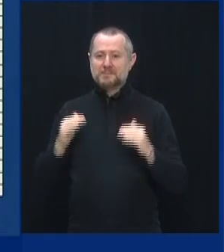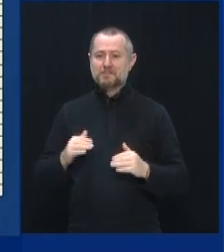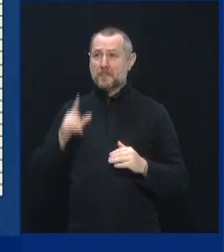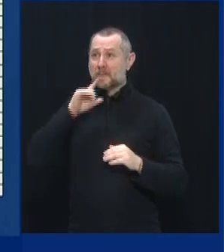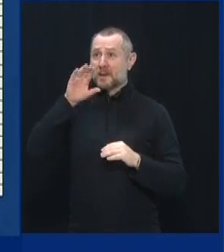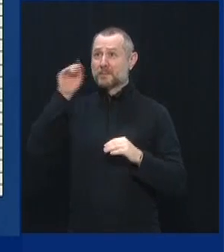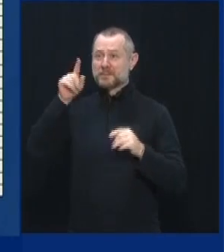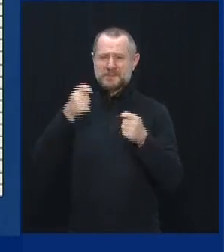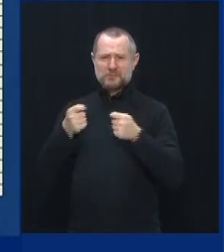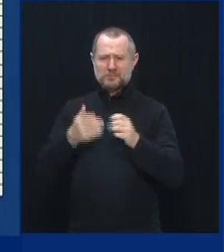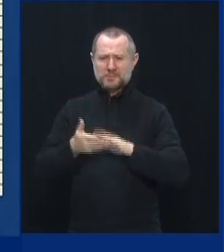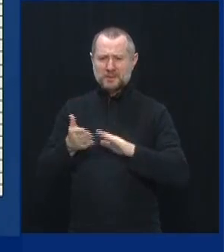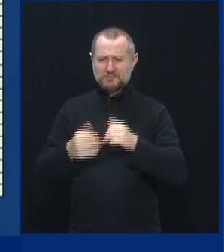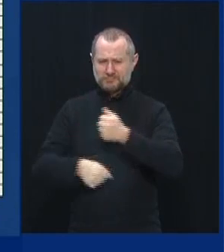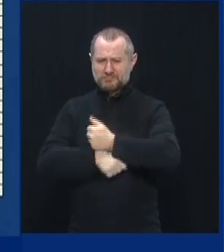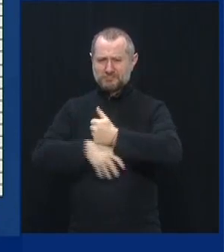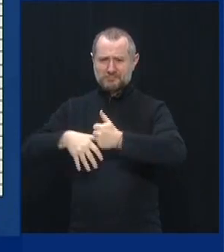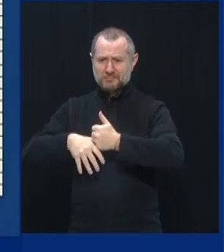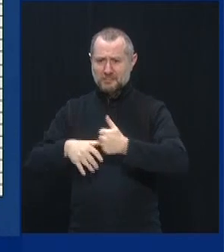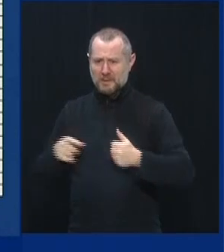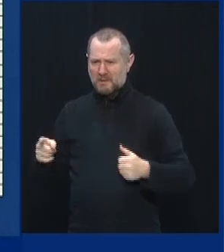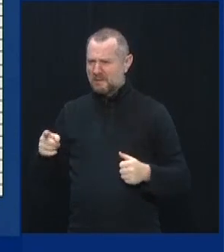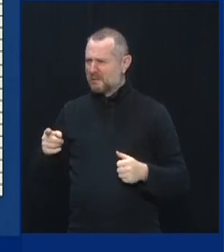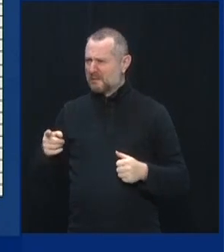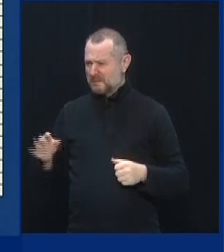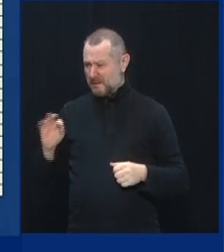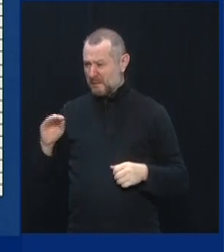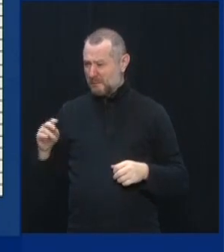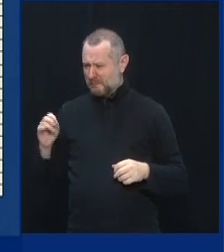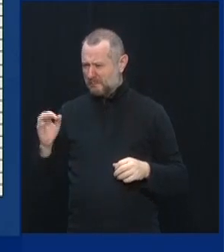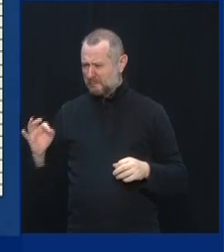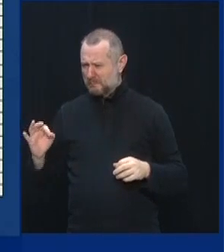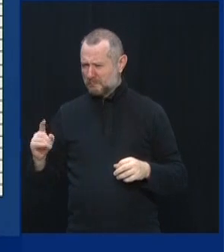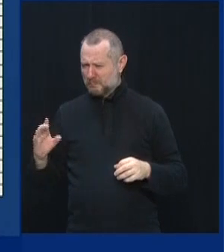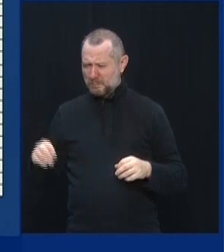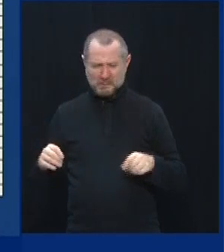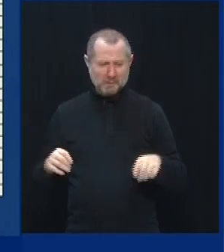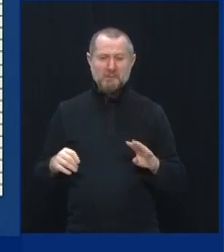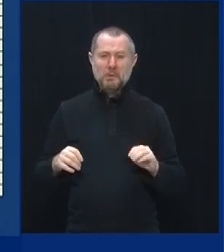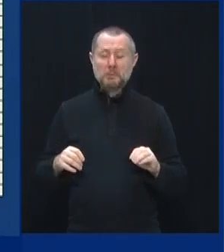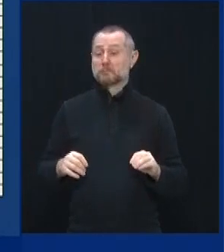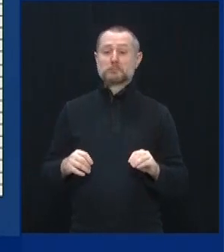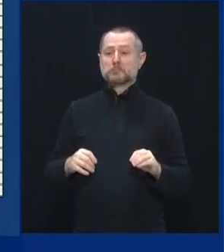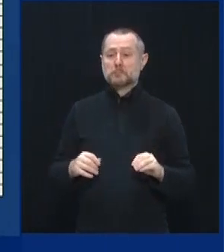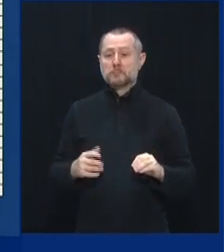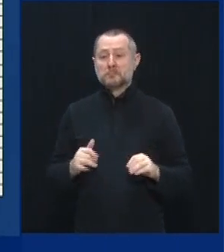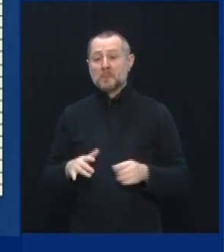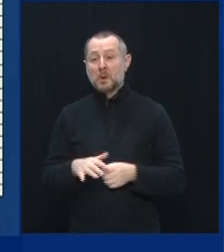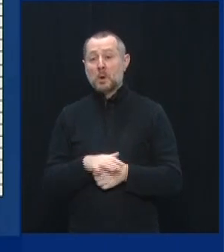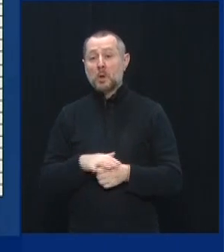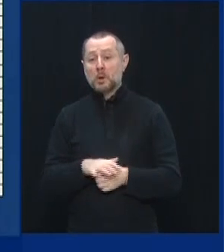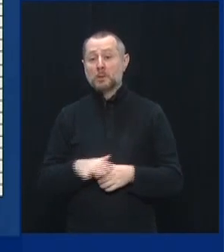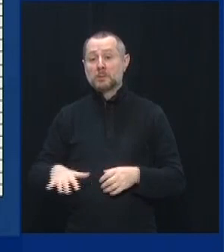GO FROM 100% TO 40%. HOW CAN YOU HAVE A SITUATION IN NEW YORK CITY HOSPITALS, SOMETIMES UNTIL THE SAME SYSTEM, SOME HOSPITALS ARE AT 100 AND